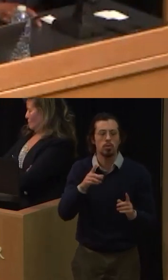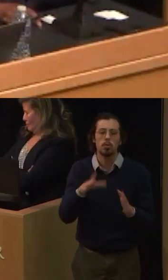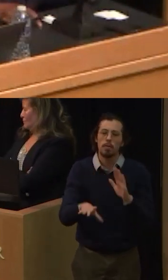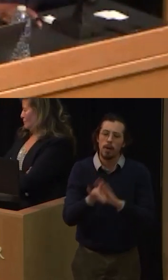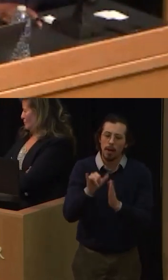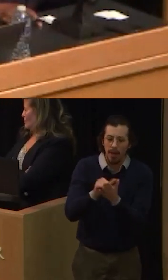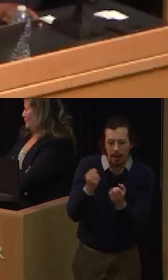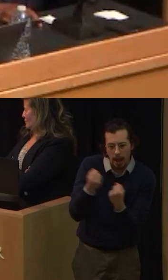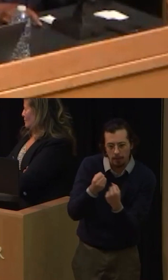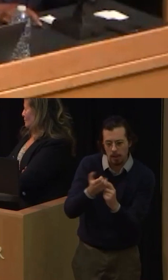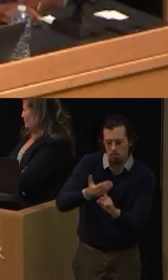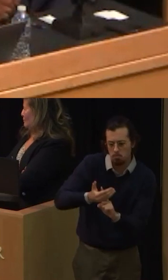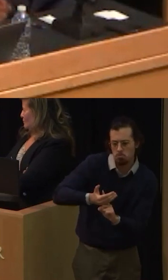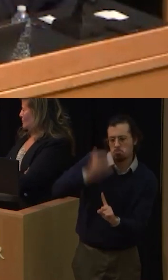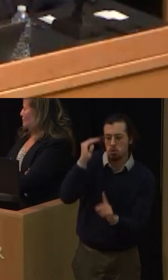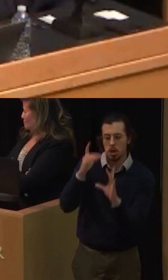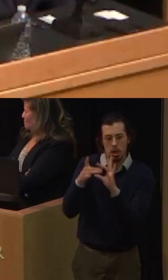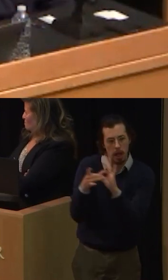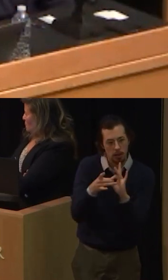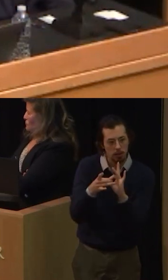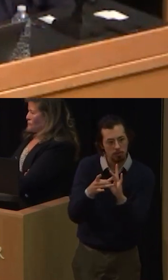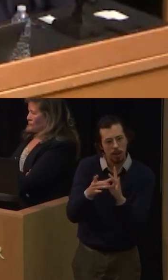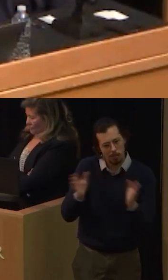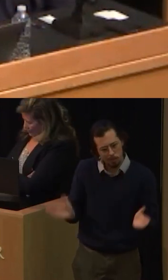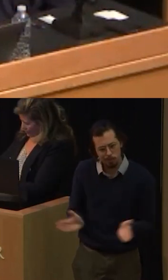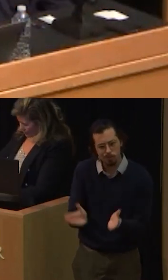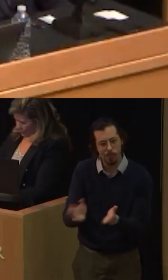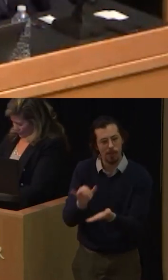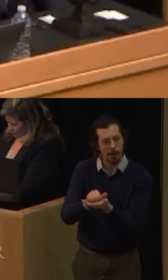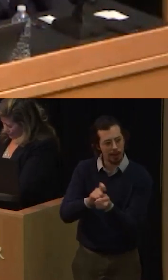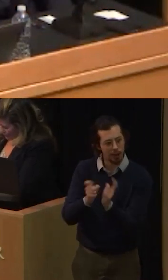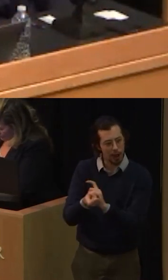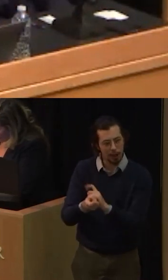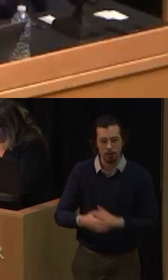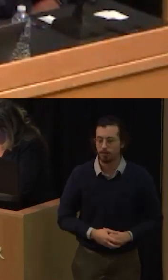that reveals it and drives us towards change. Yeah, and the RASE commission had, you know,